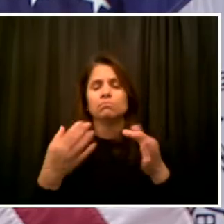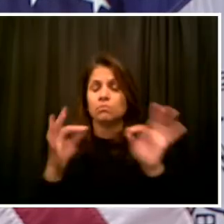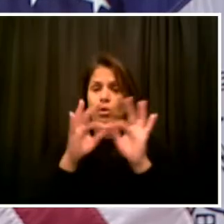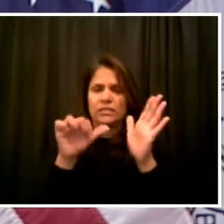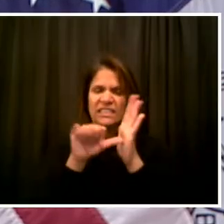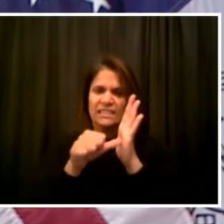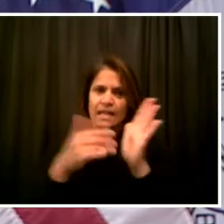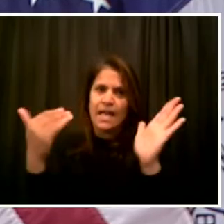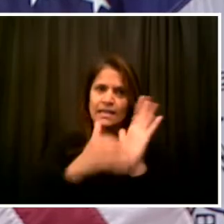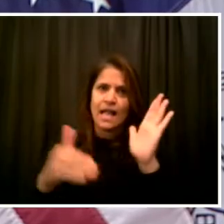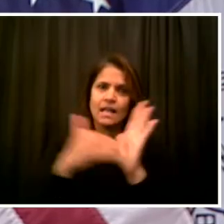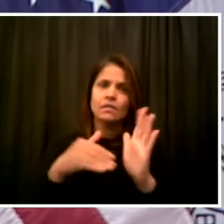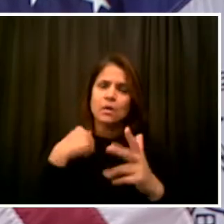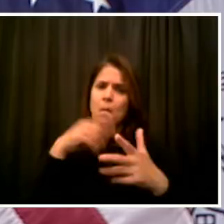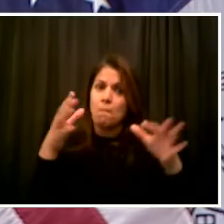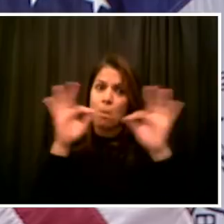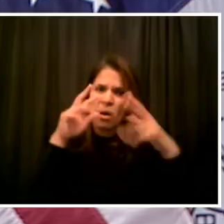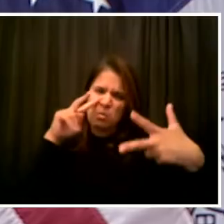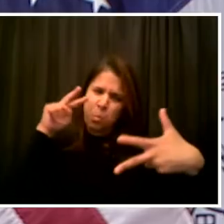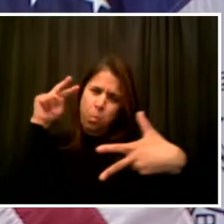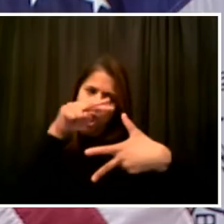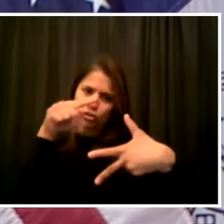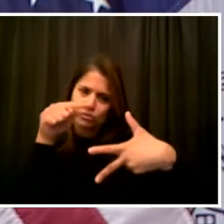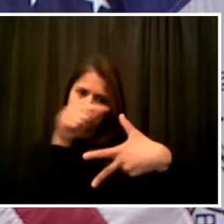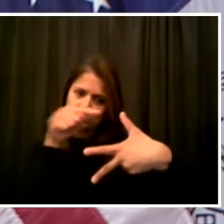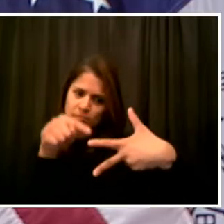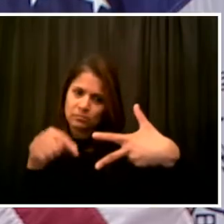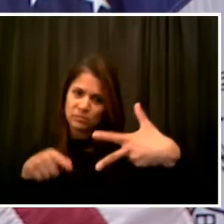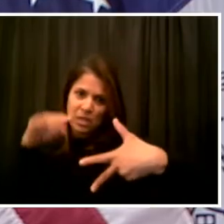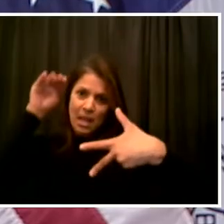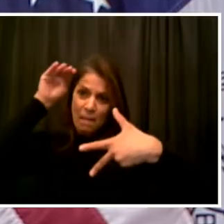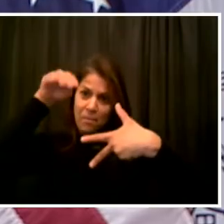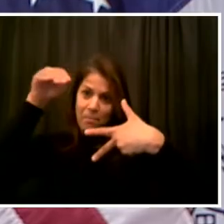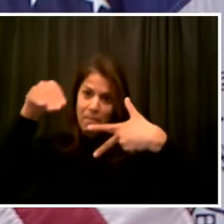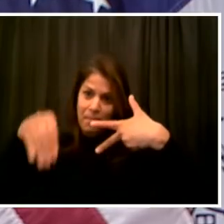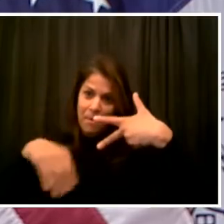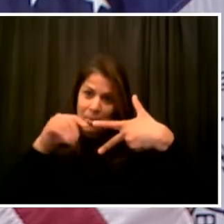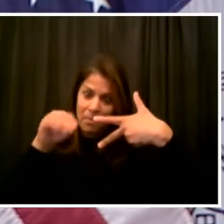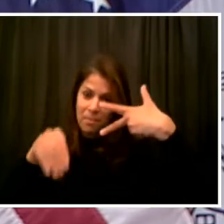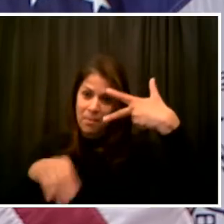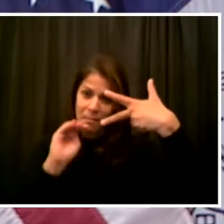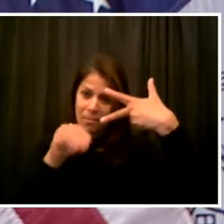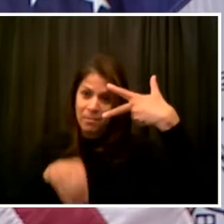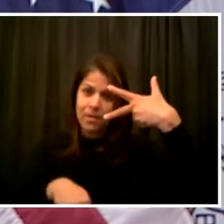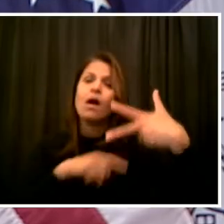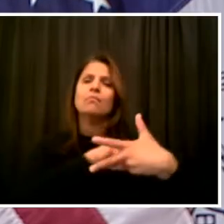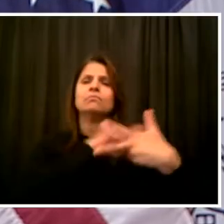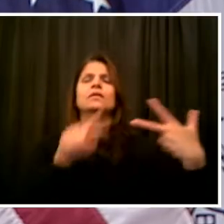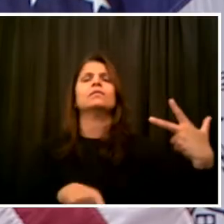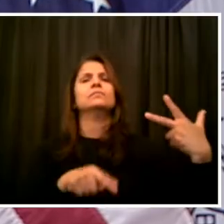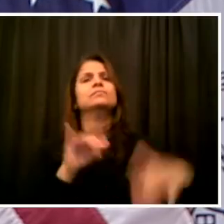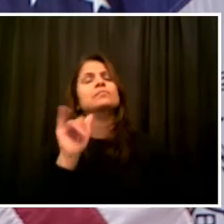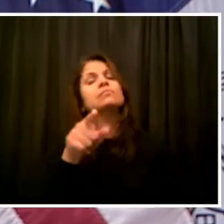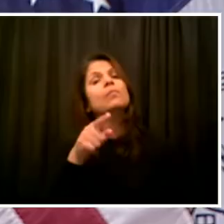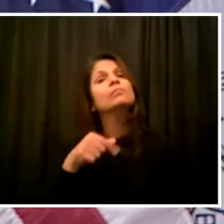THATT HHE ETHAL CARE INDICATORS TOLD US IT WAS THTA TIME AND WE'D STILL NEED TOFIUGREOU T THE RIGHT KIND OF ENFORCEMENT